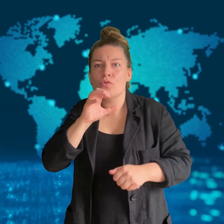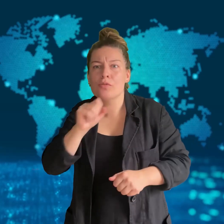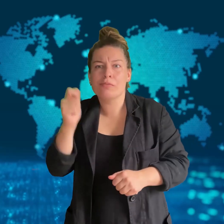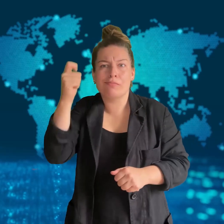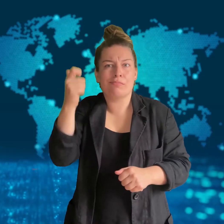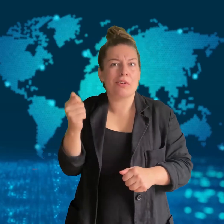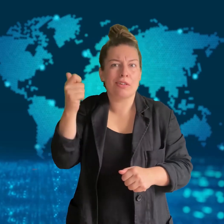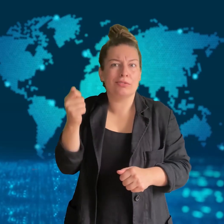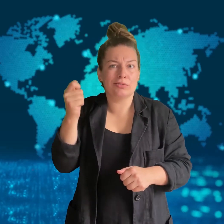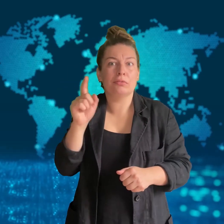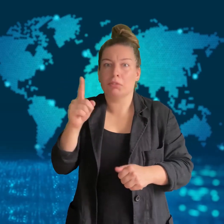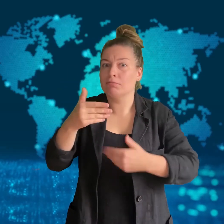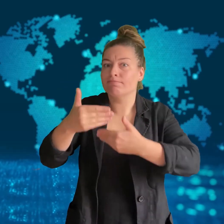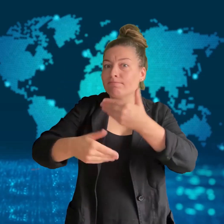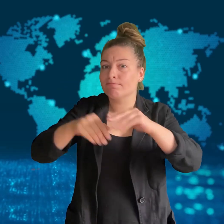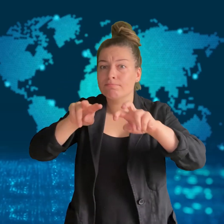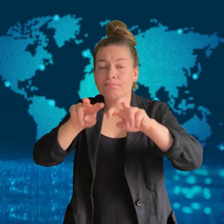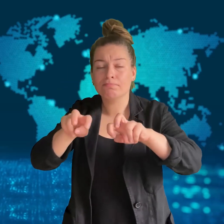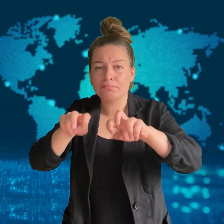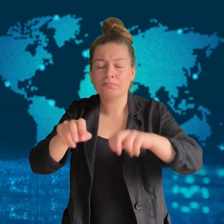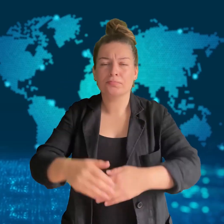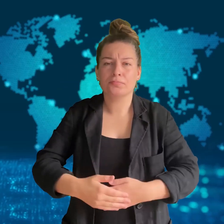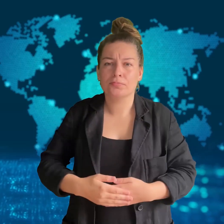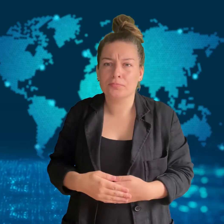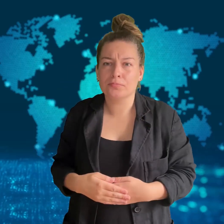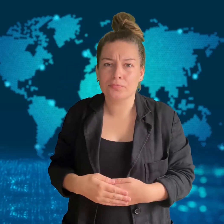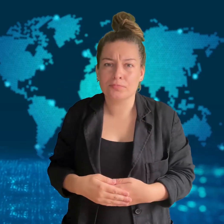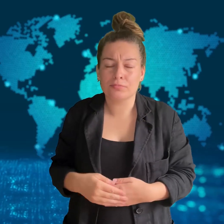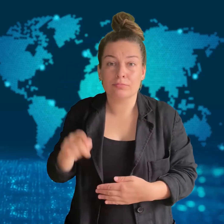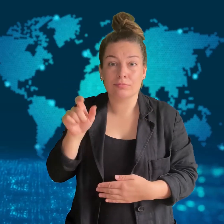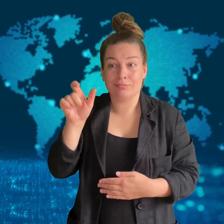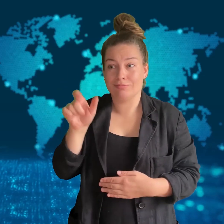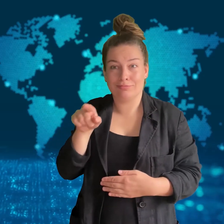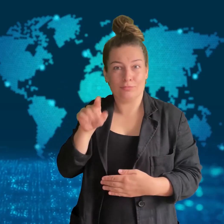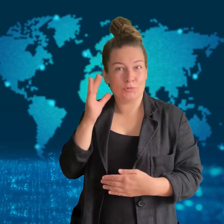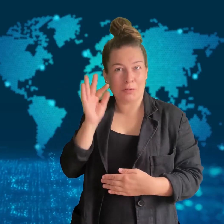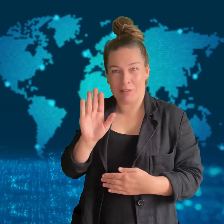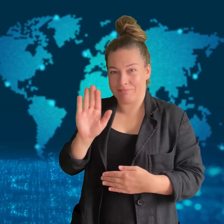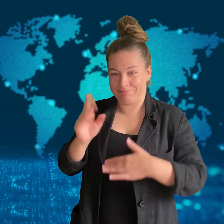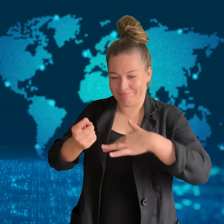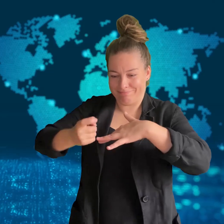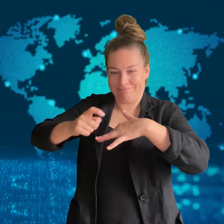and a retired Indian high court judge will